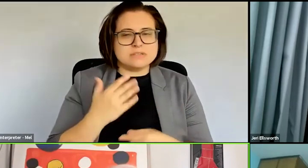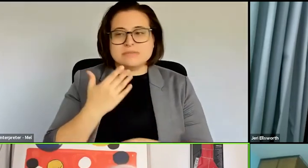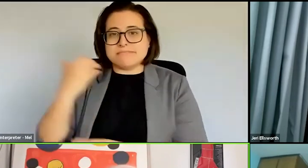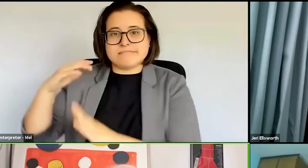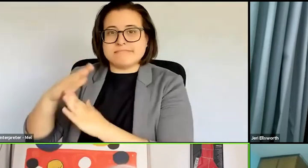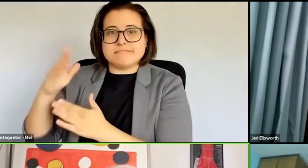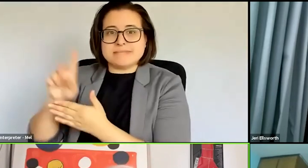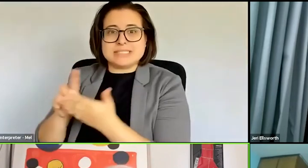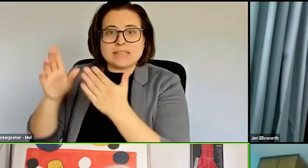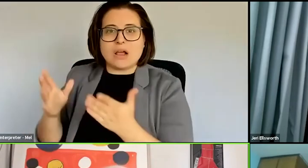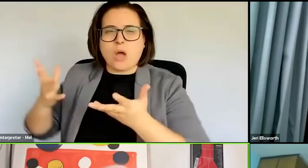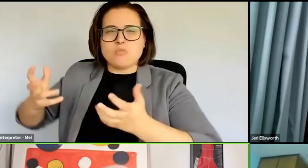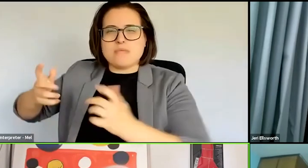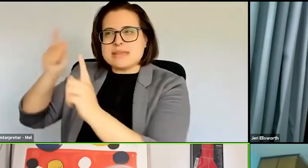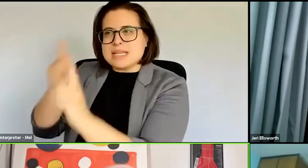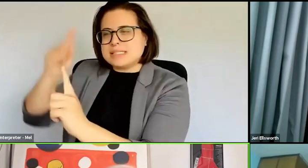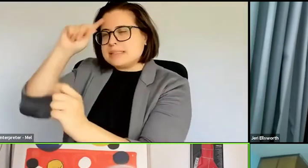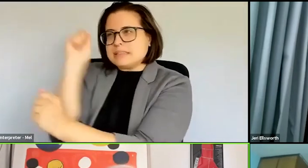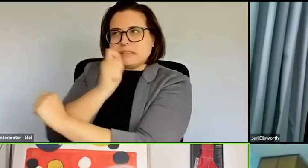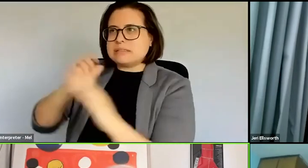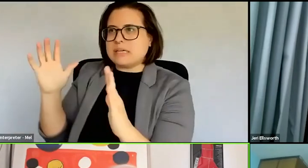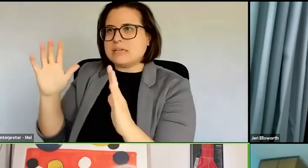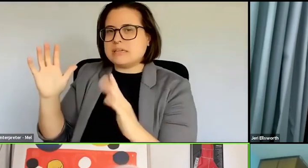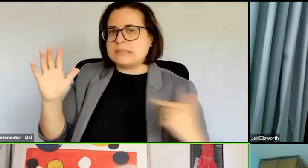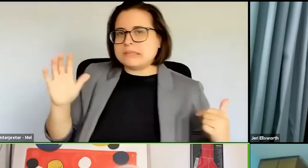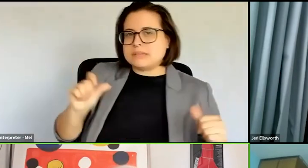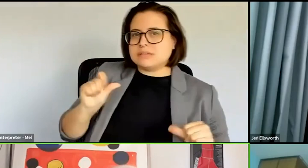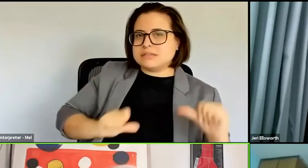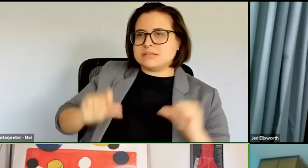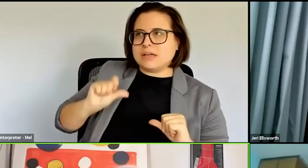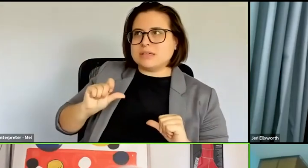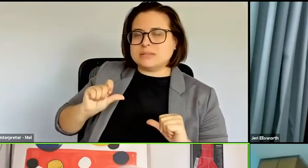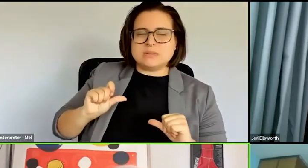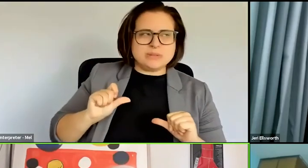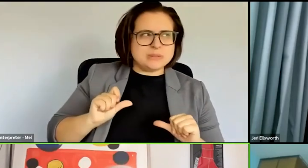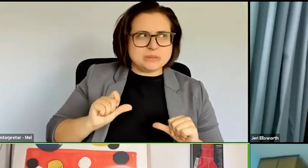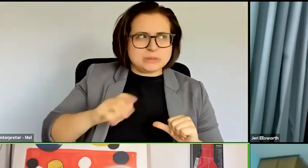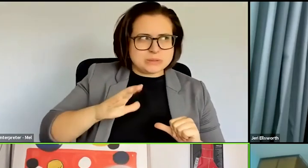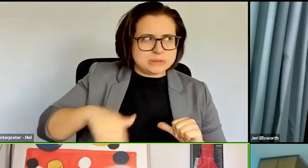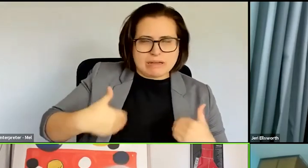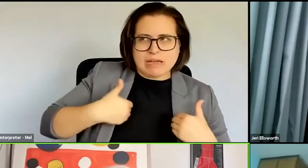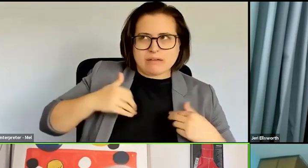that don't exist yet and pushing the science and engineering forward. The designers want